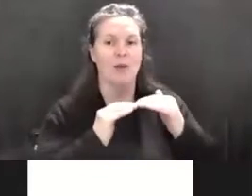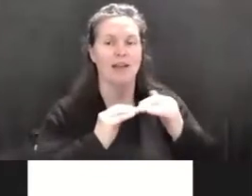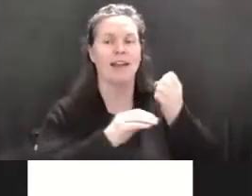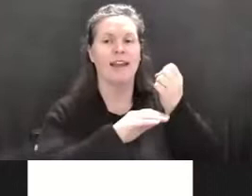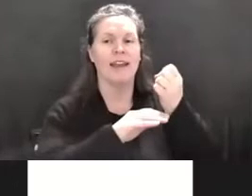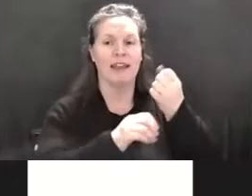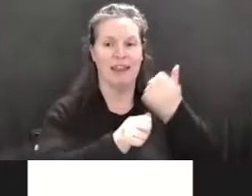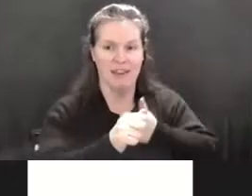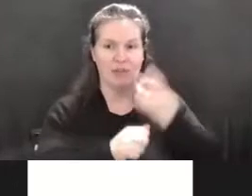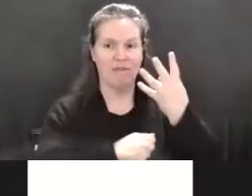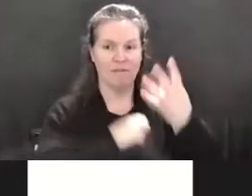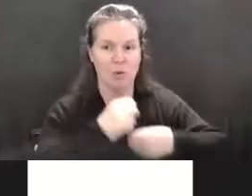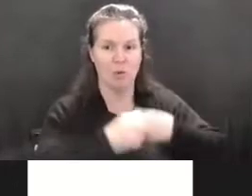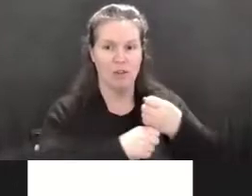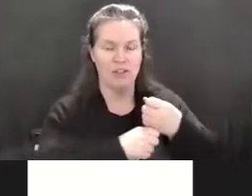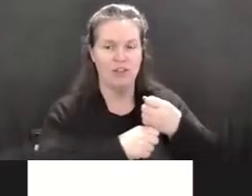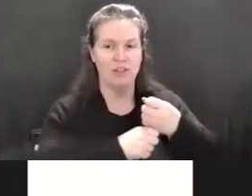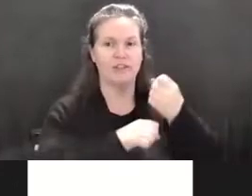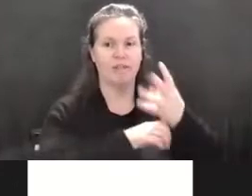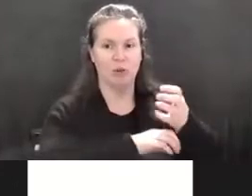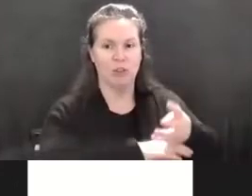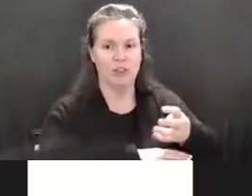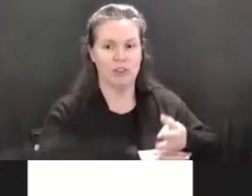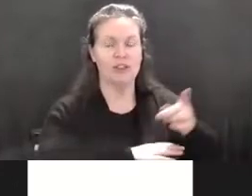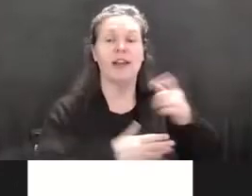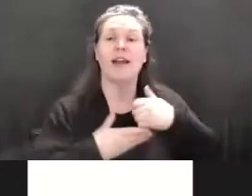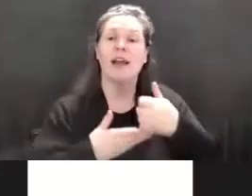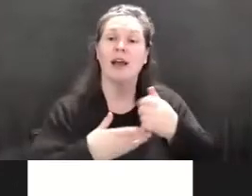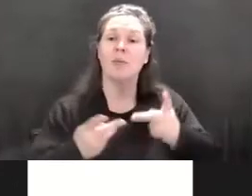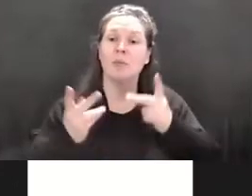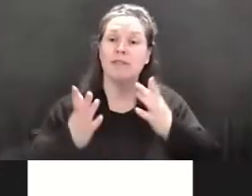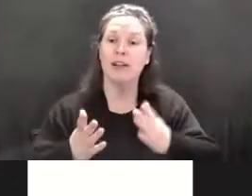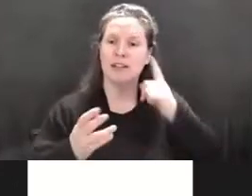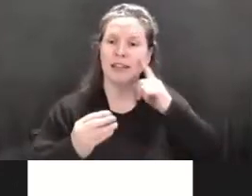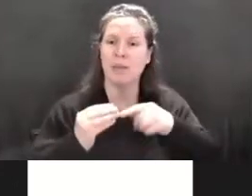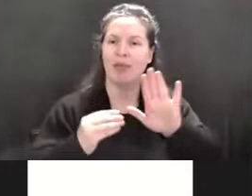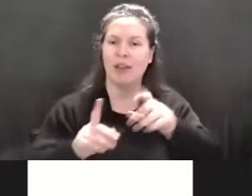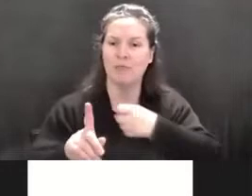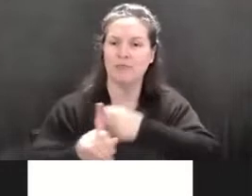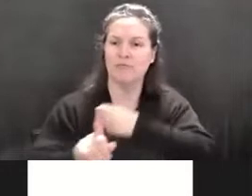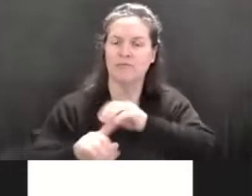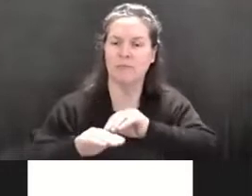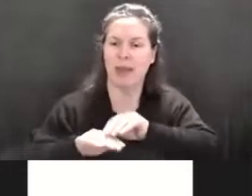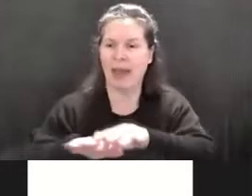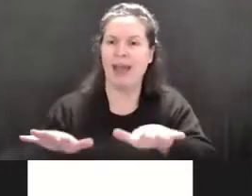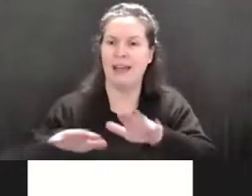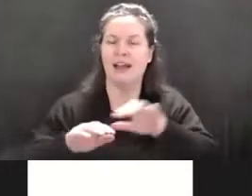and the goal is to help providers think about their own impact on others and change the way we work with others.